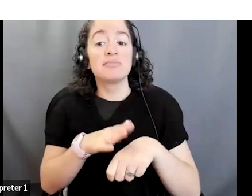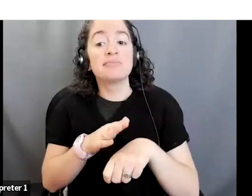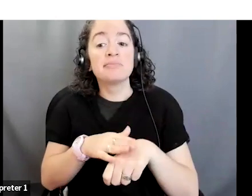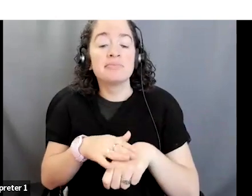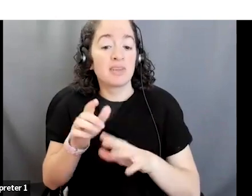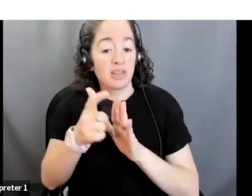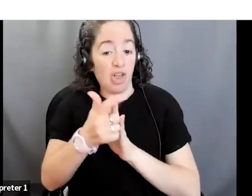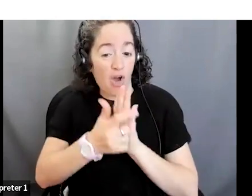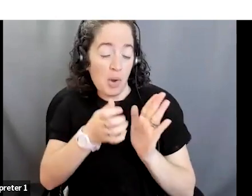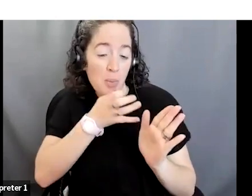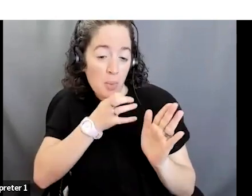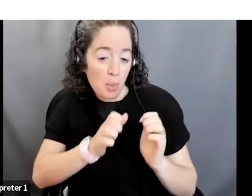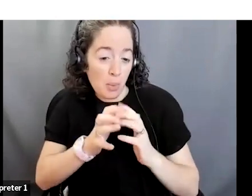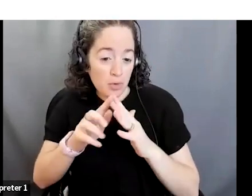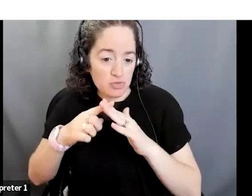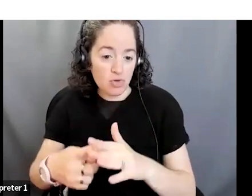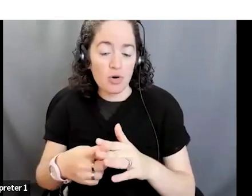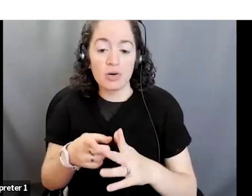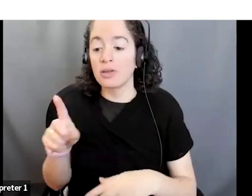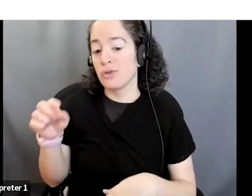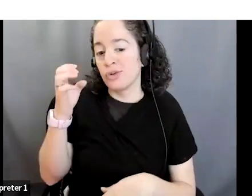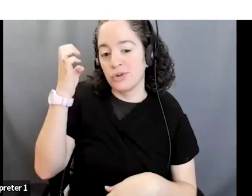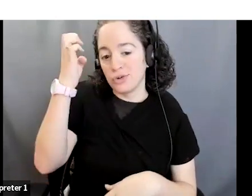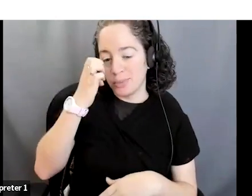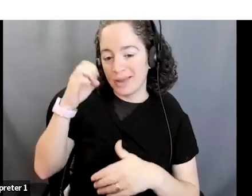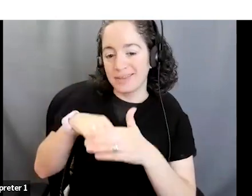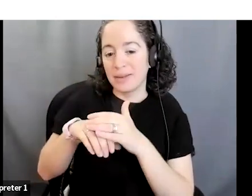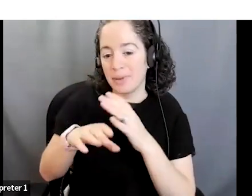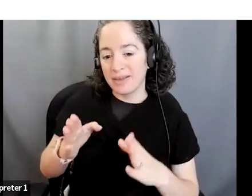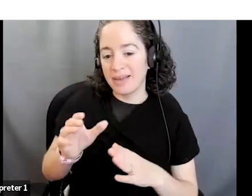The European Accessibility Act, or EAA, comes into effect